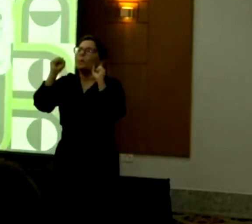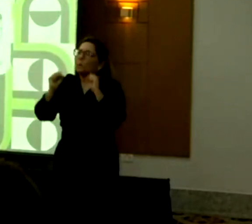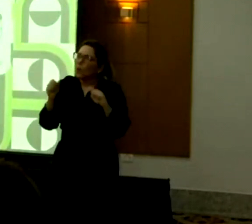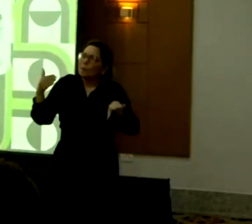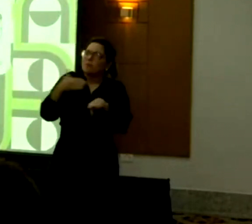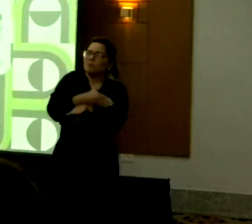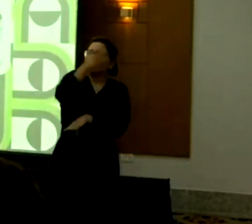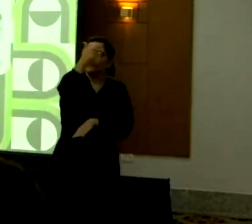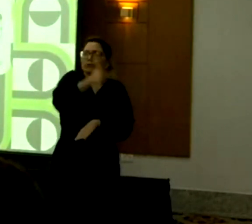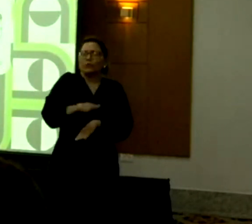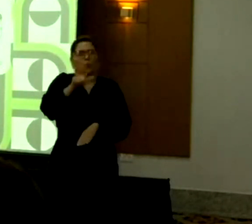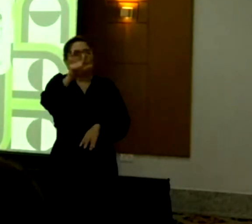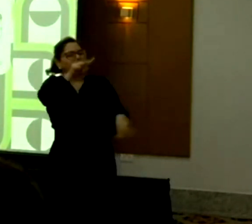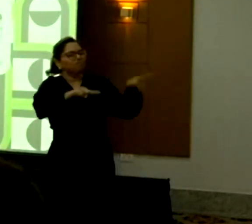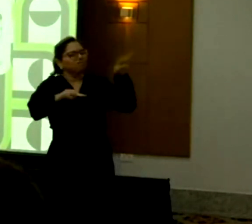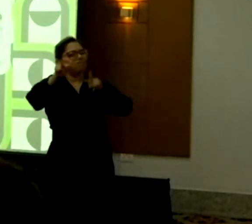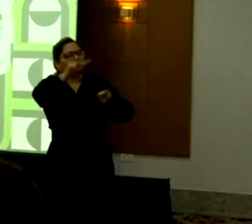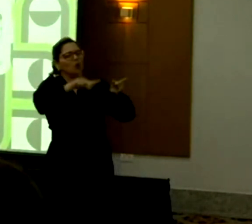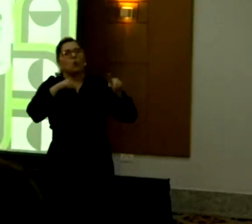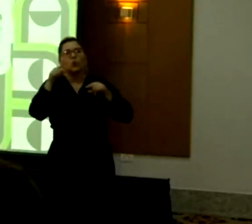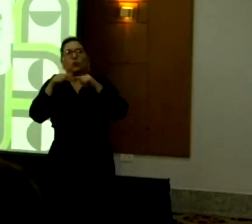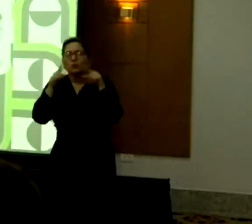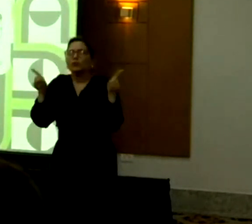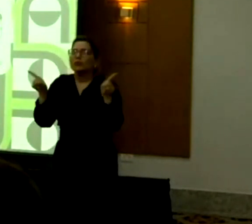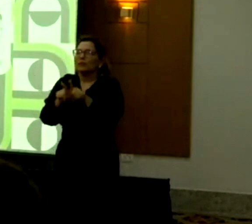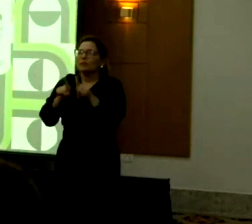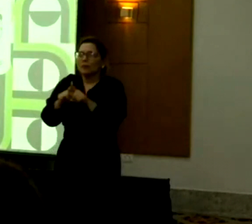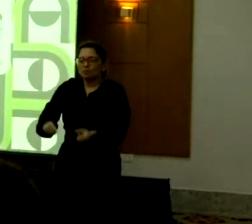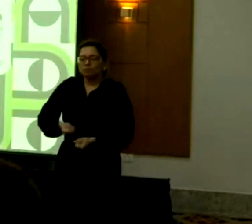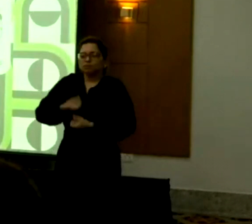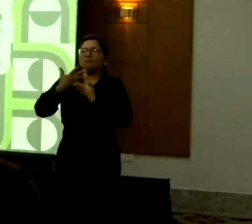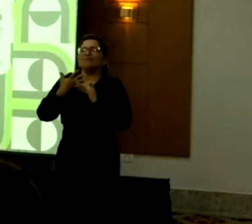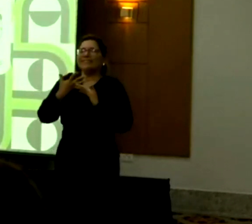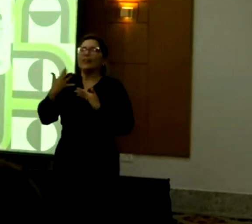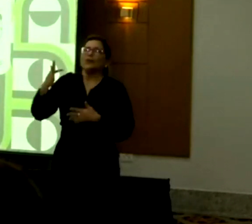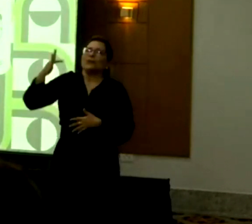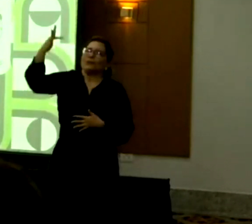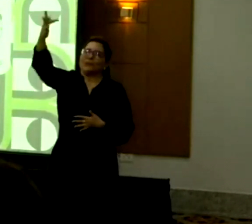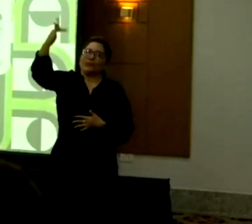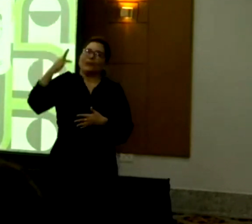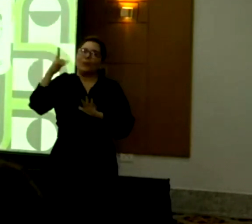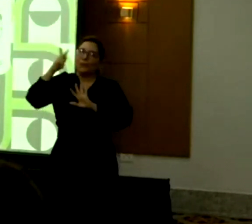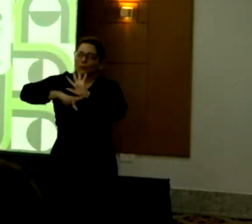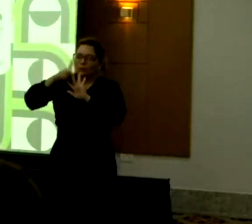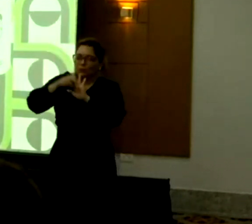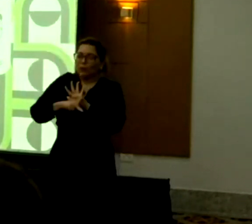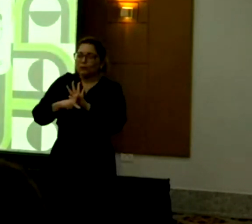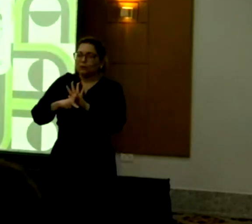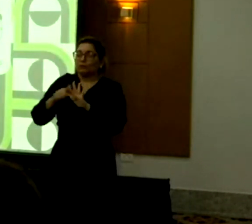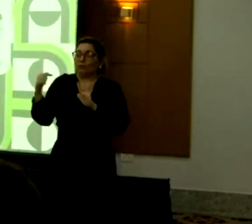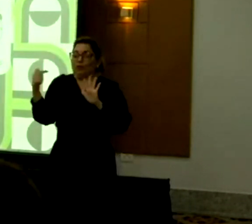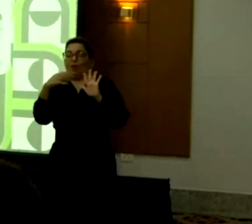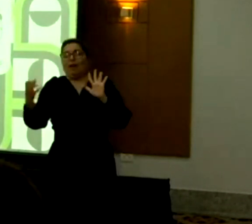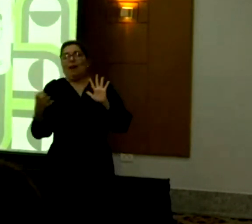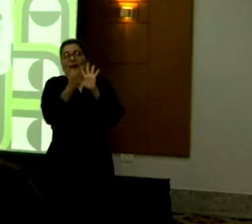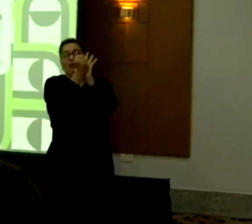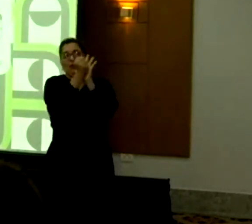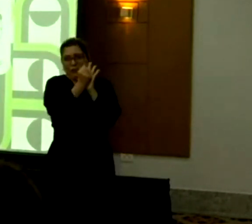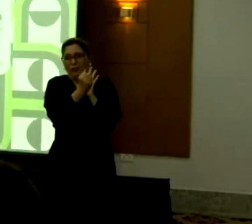, ask any questions and also get inspired for future projects, everything is there, it's a very important document on the world wide web